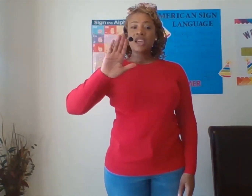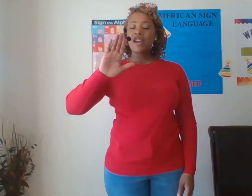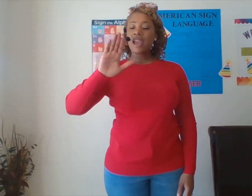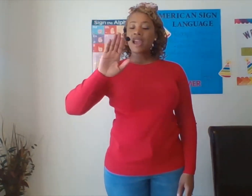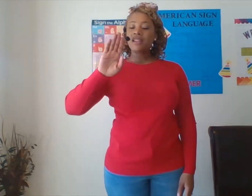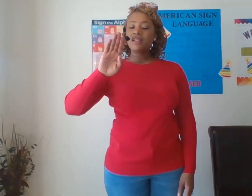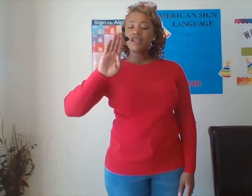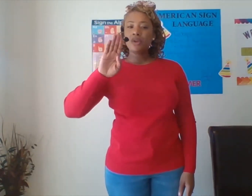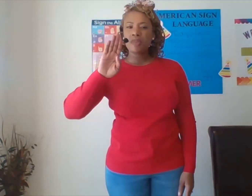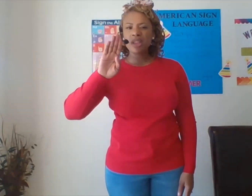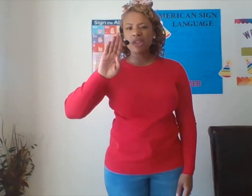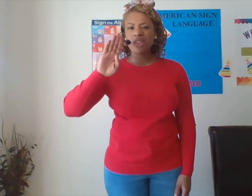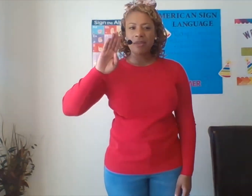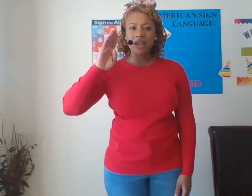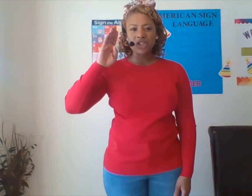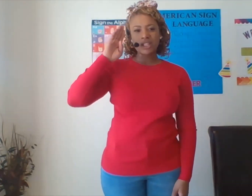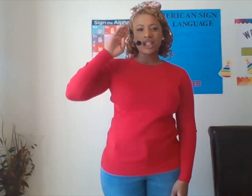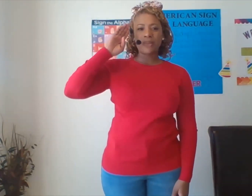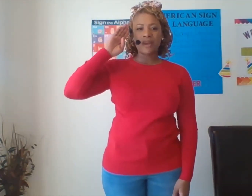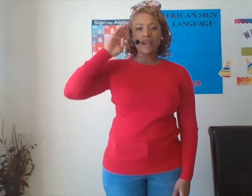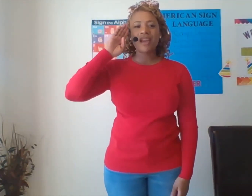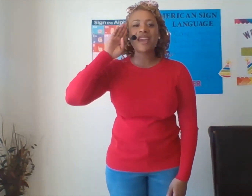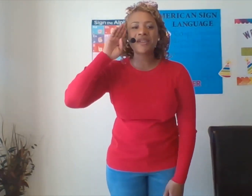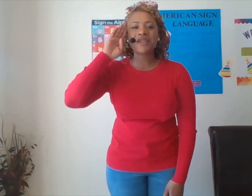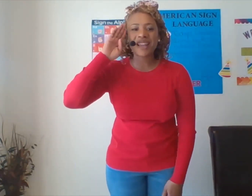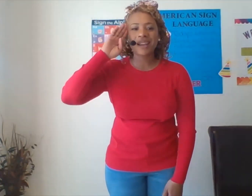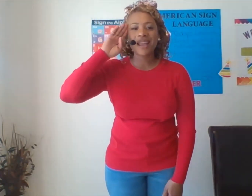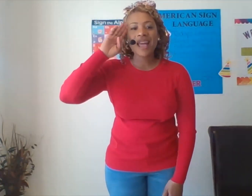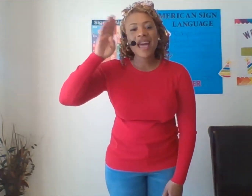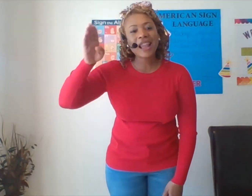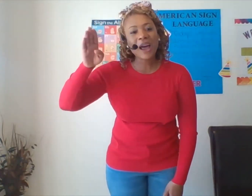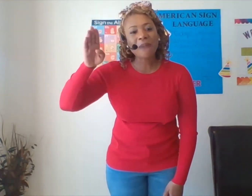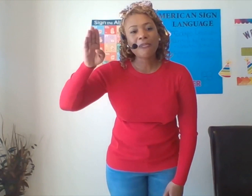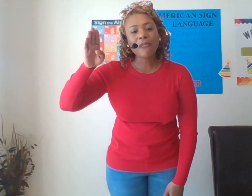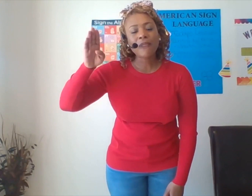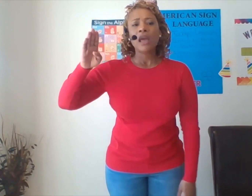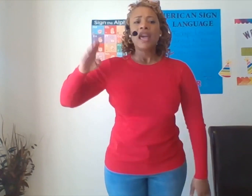your hand you bend your thumb in just a little bit and your sign hello it's